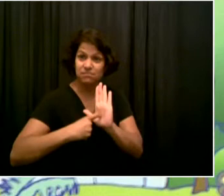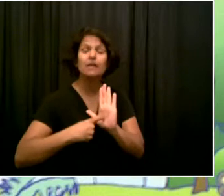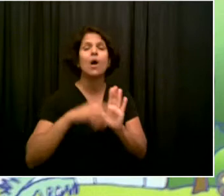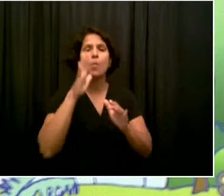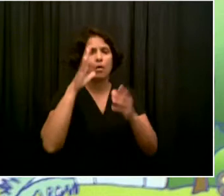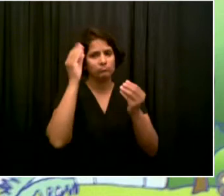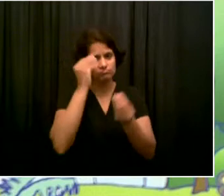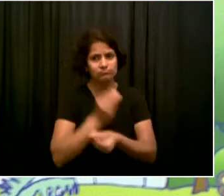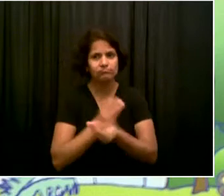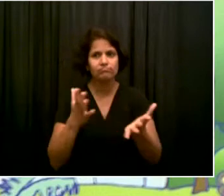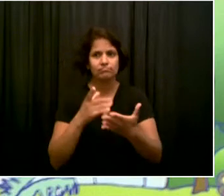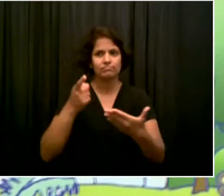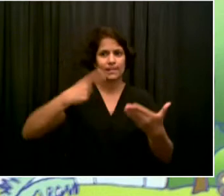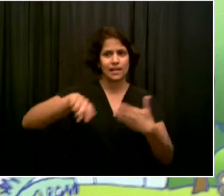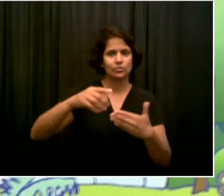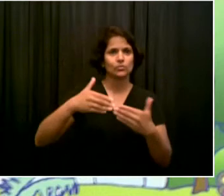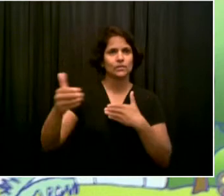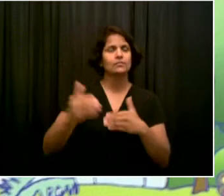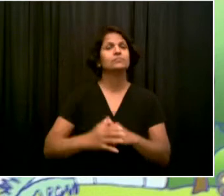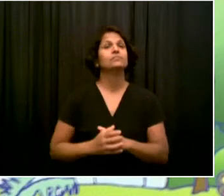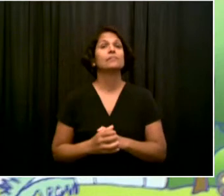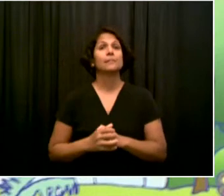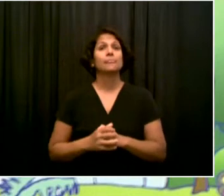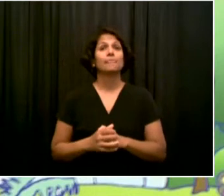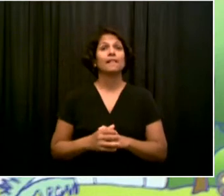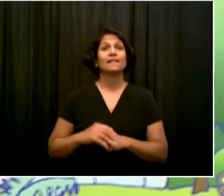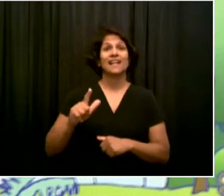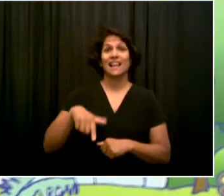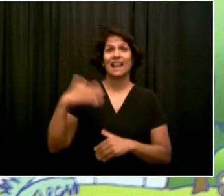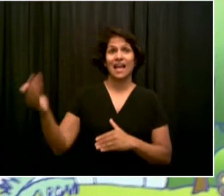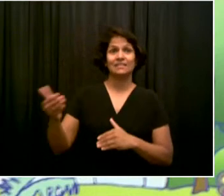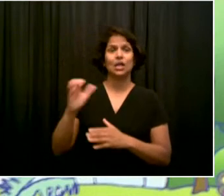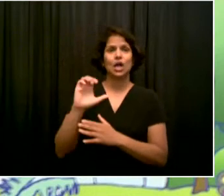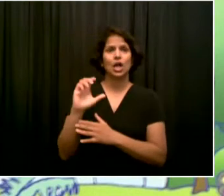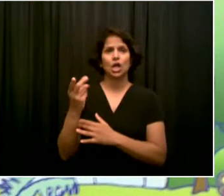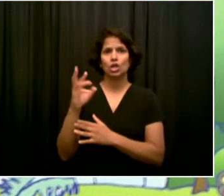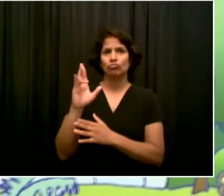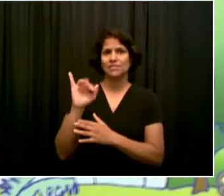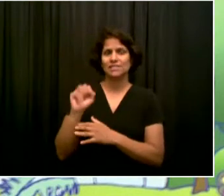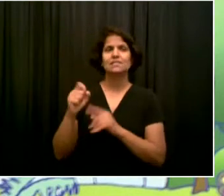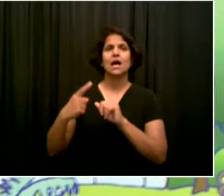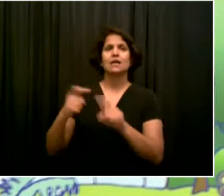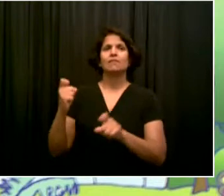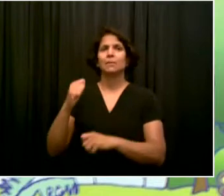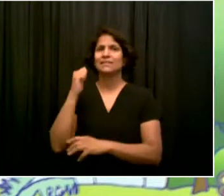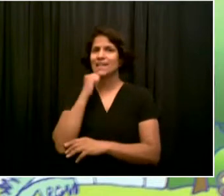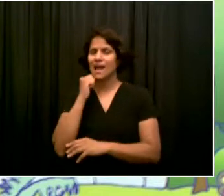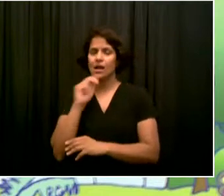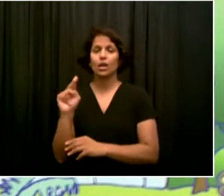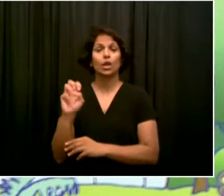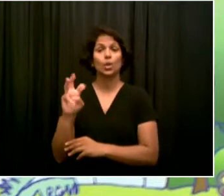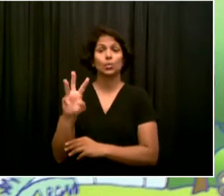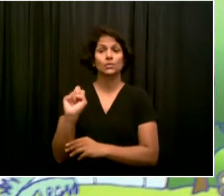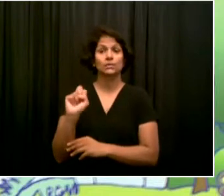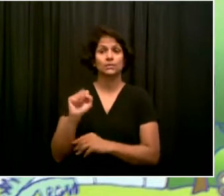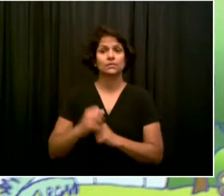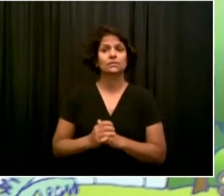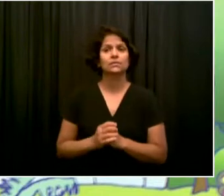COMING MORE AND MORE. IS THE PERFECT TIME TOGET VACCINATED. WANT TO GIVE PEOPLE EXTRA INCENTIVE TO GET